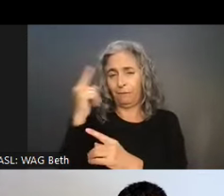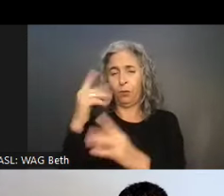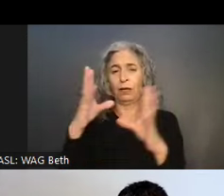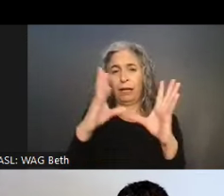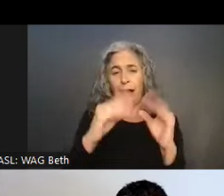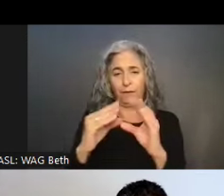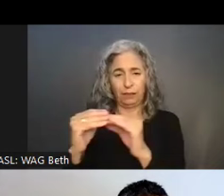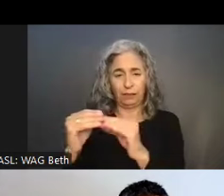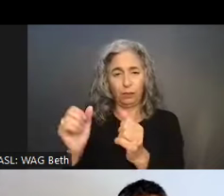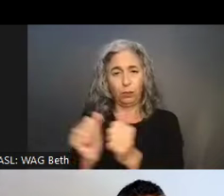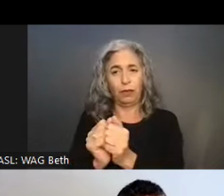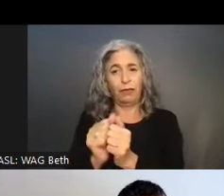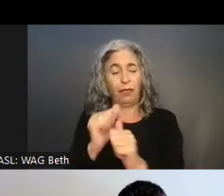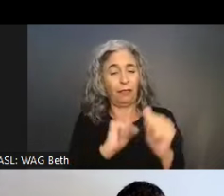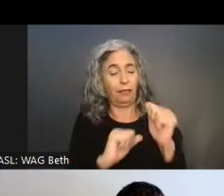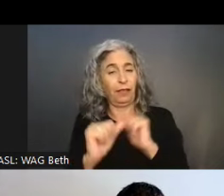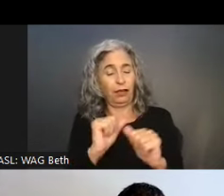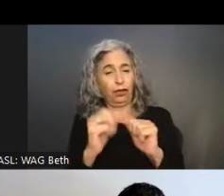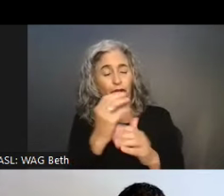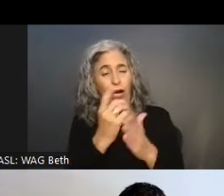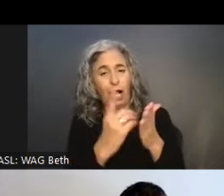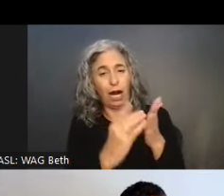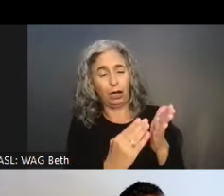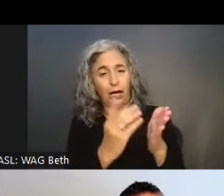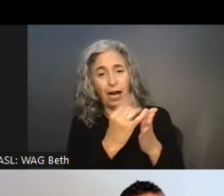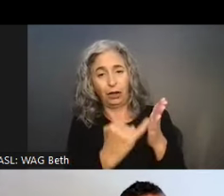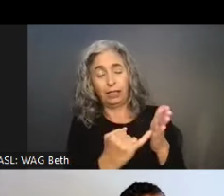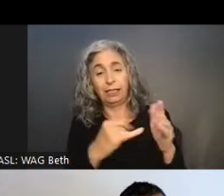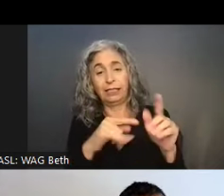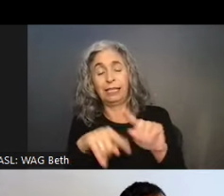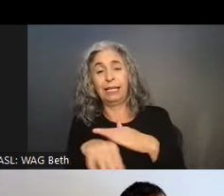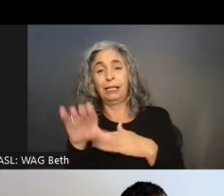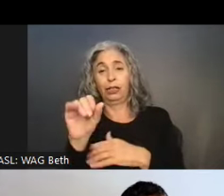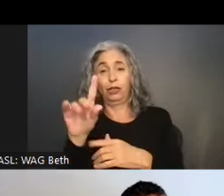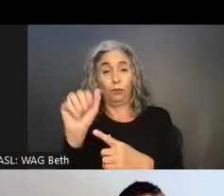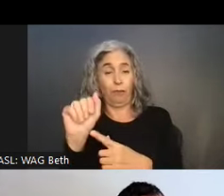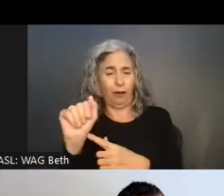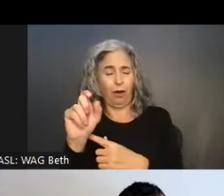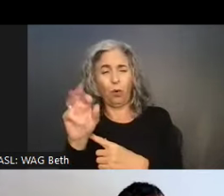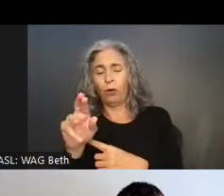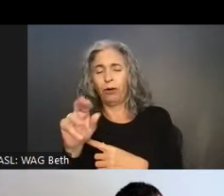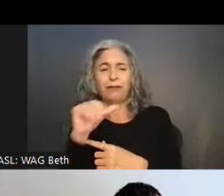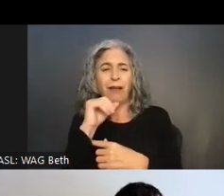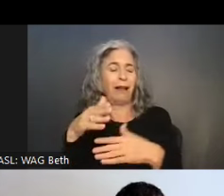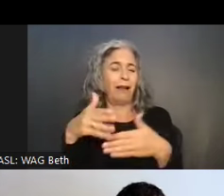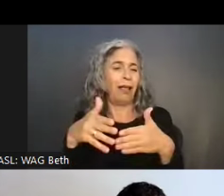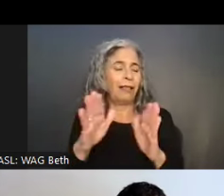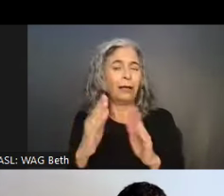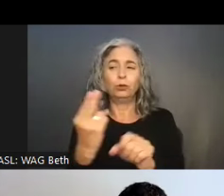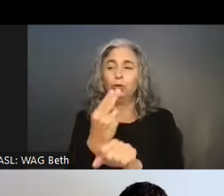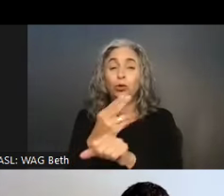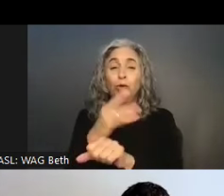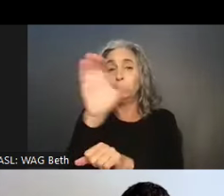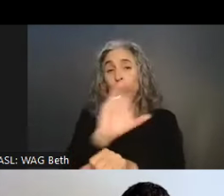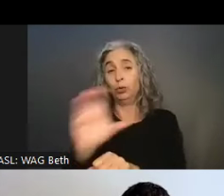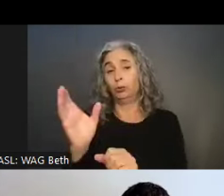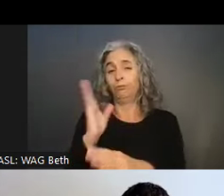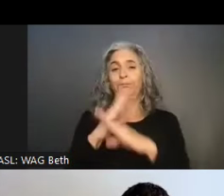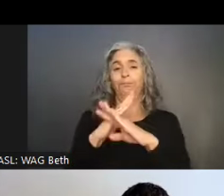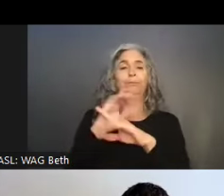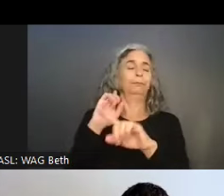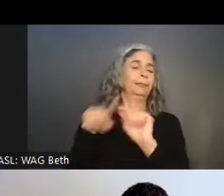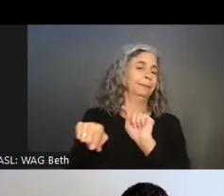theater artists who are based in Cuba and who aren't allowed to use Zoom.